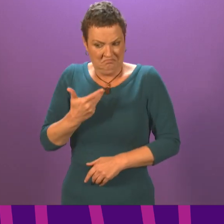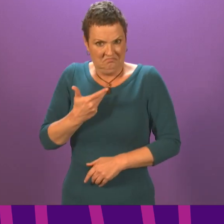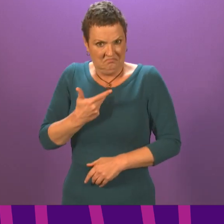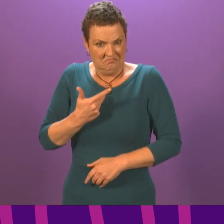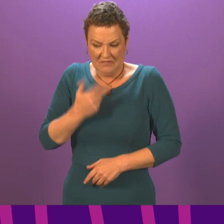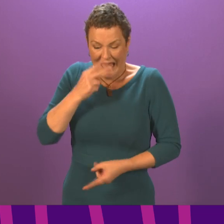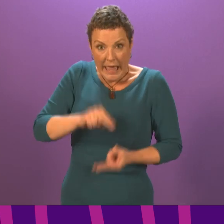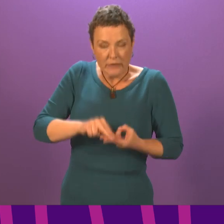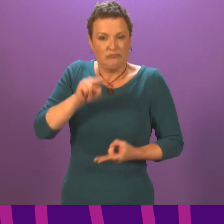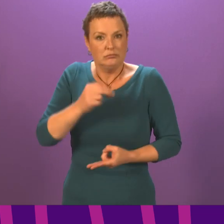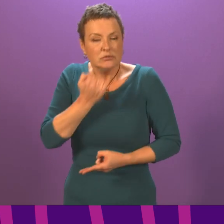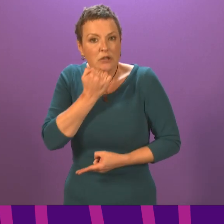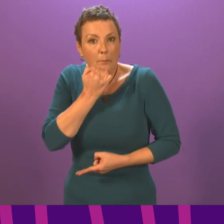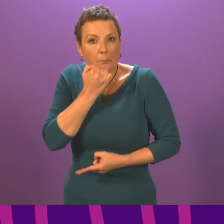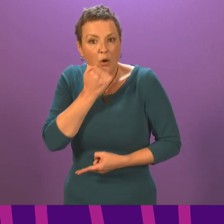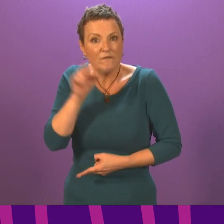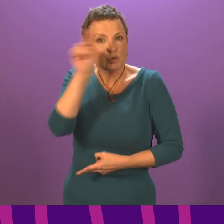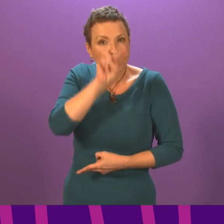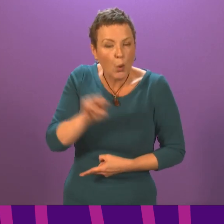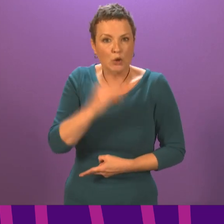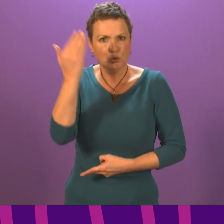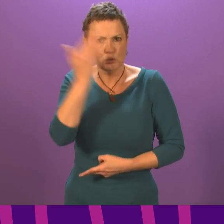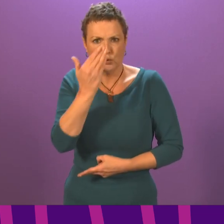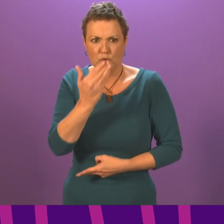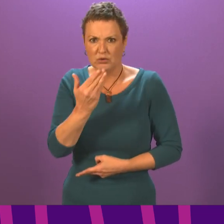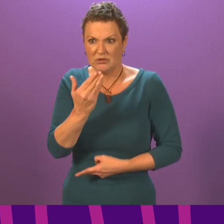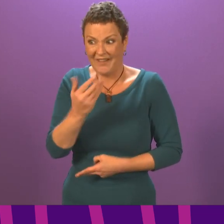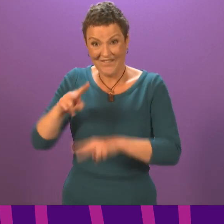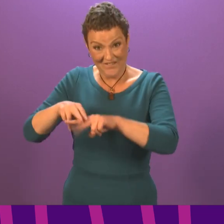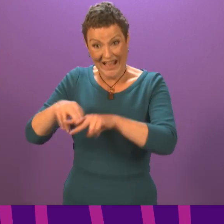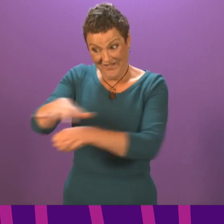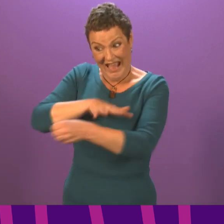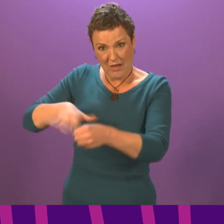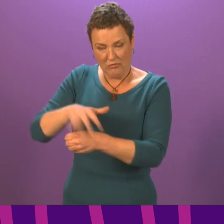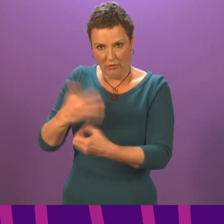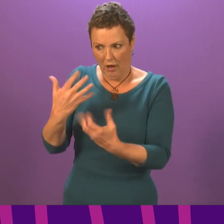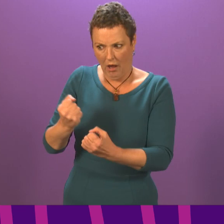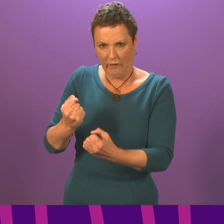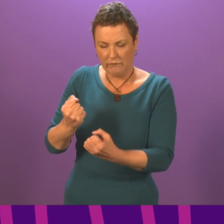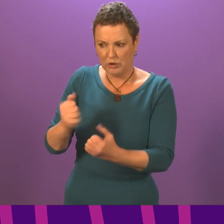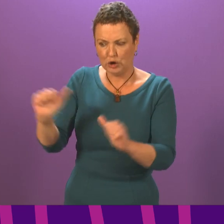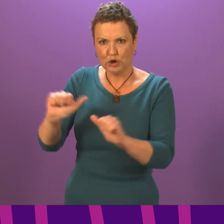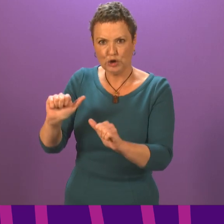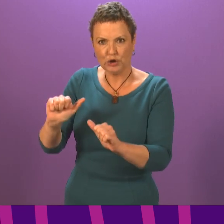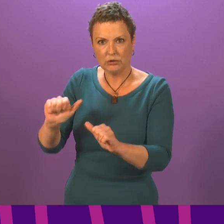in the number of schools linked to positive outbreaks in Fife. Can she clarify whether